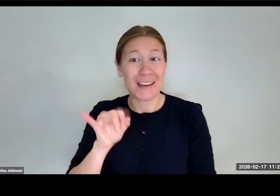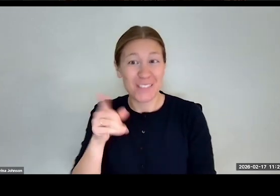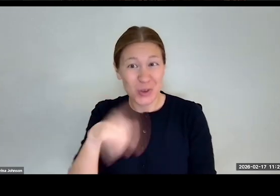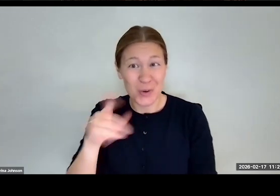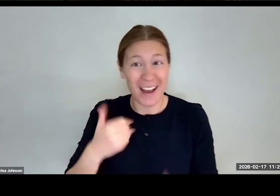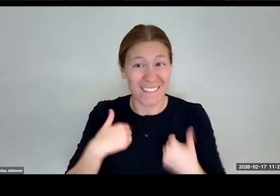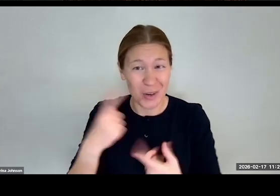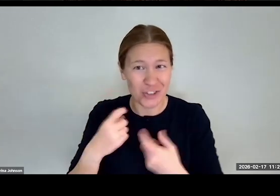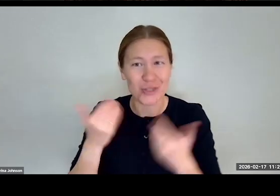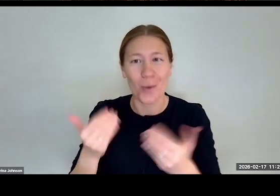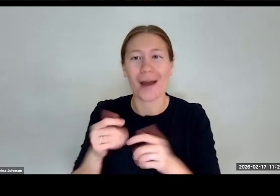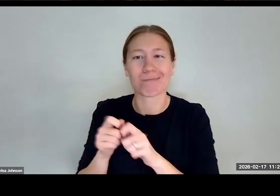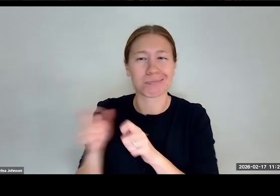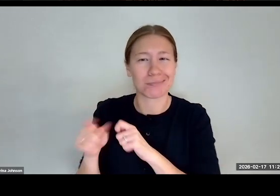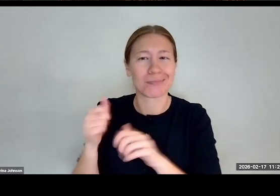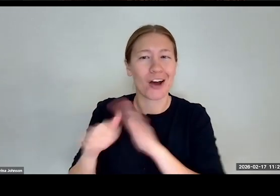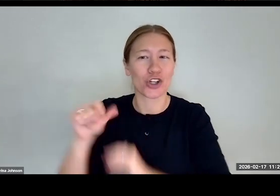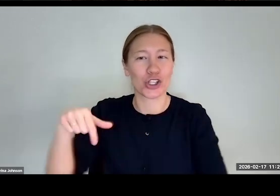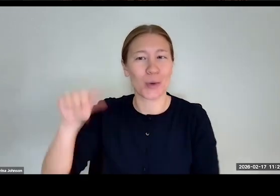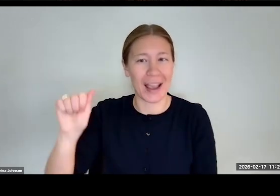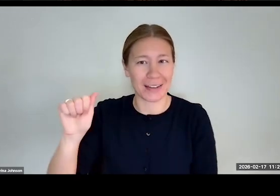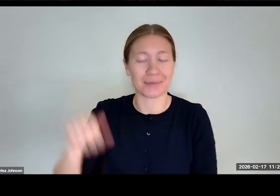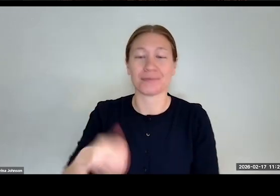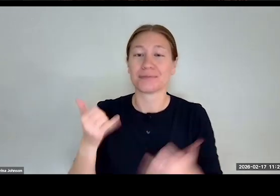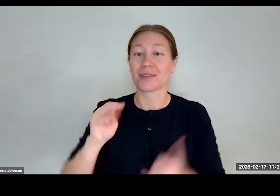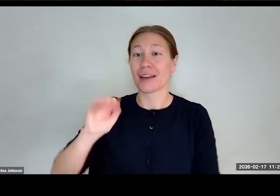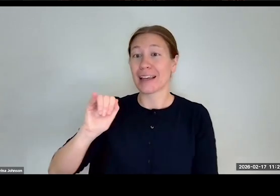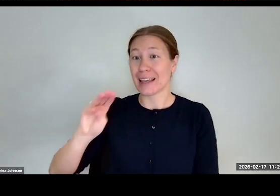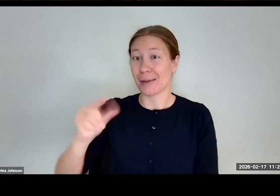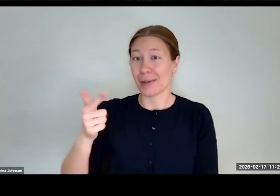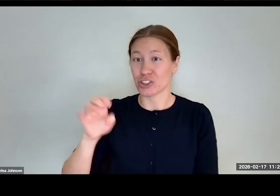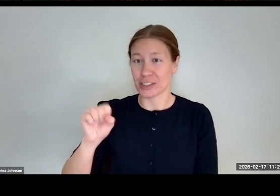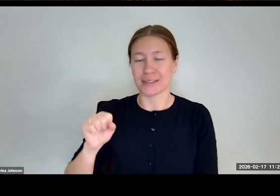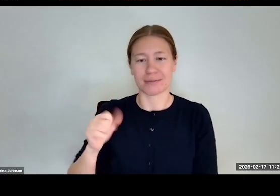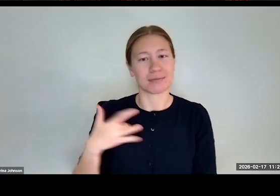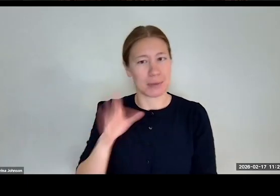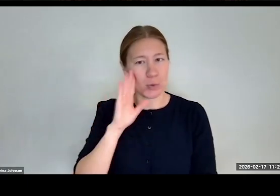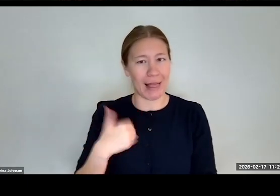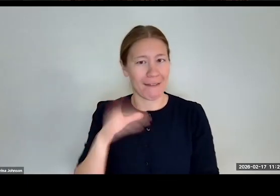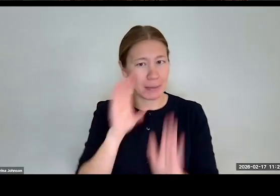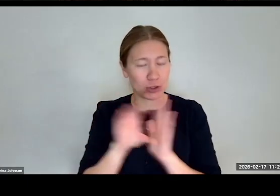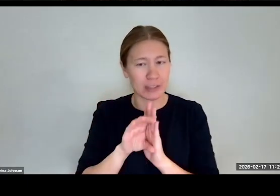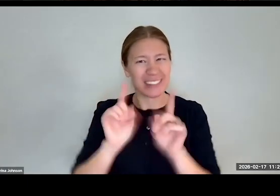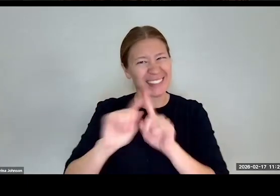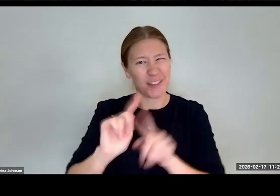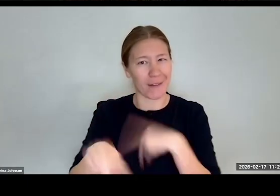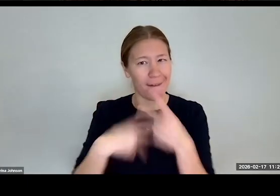Okay, so we will also likely have images in our slide decks. There are different types of images. So the first is an informative image.